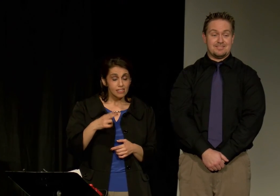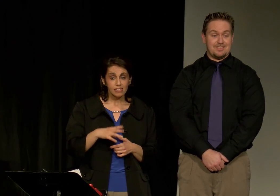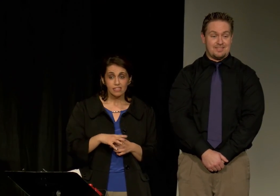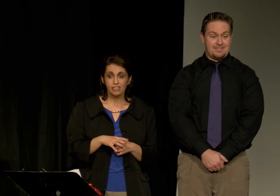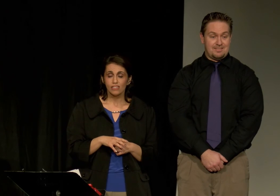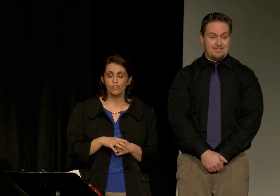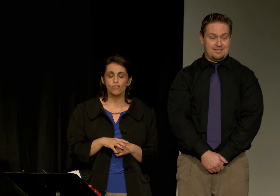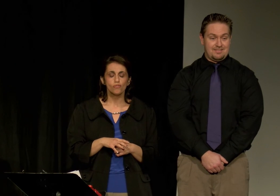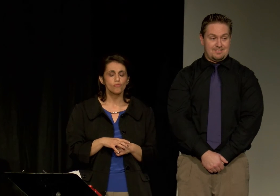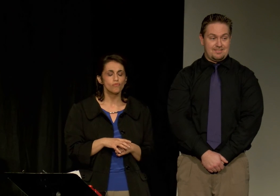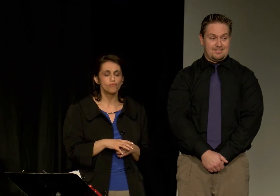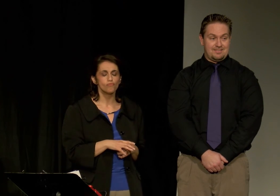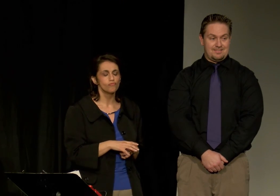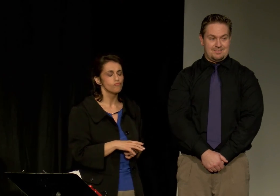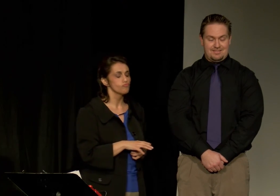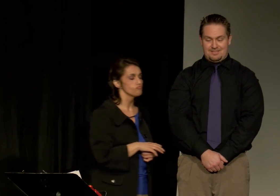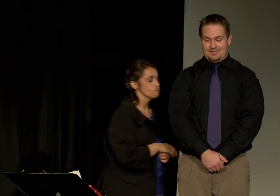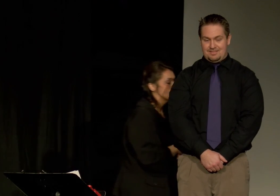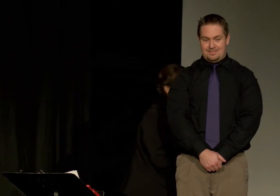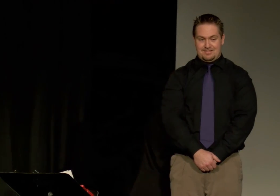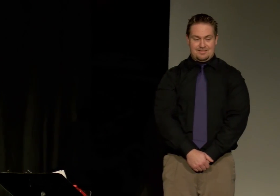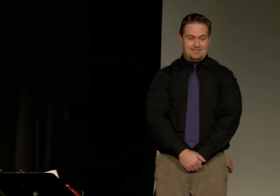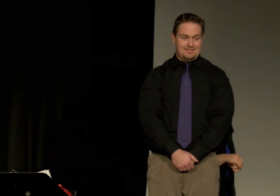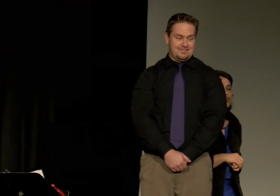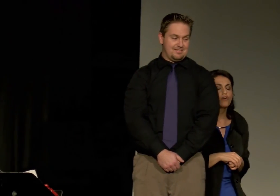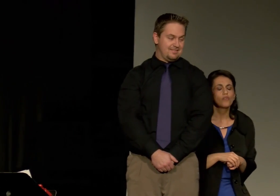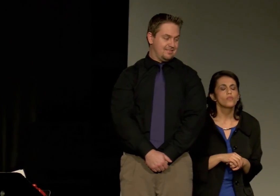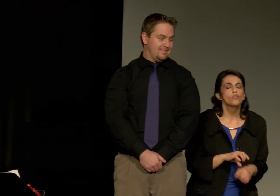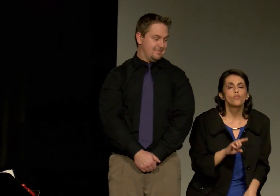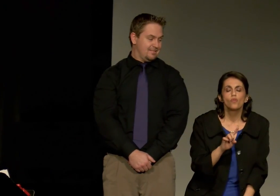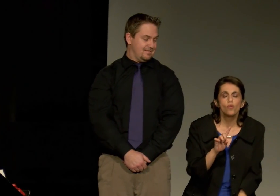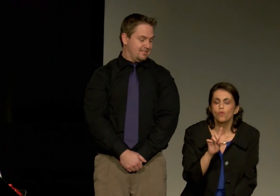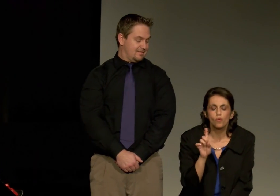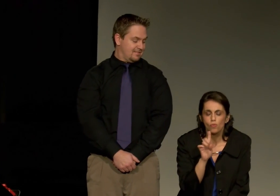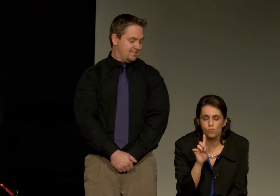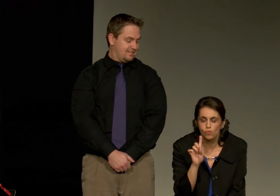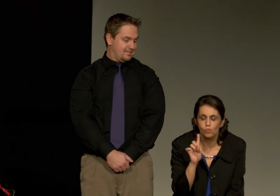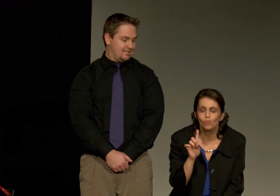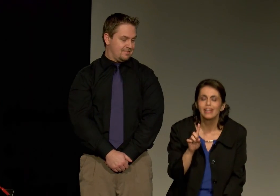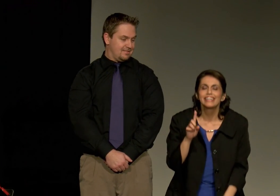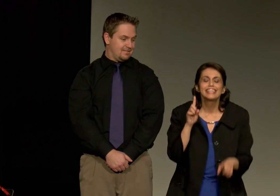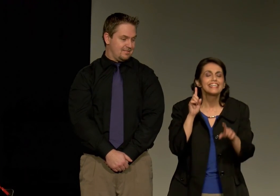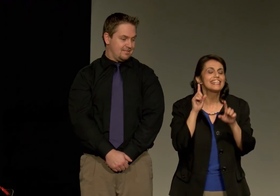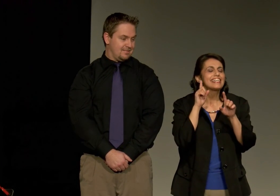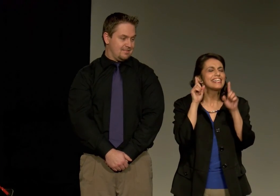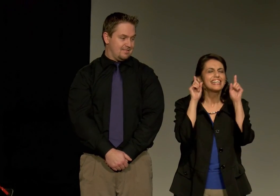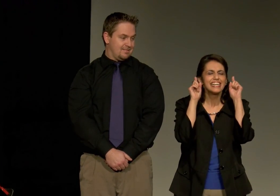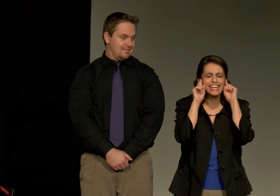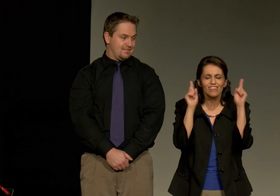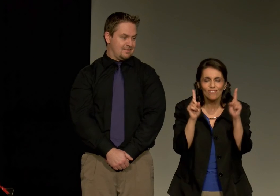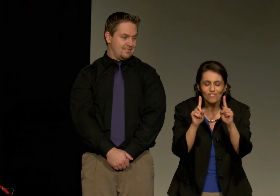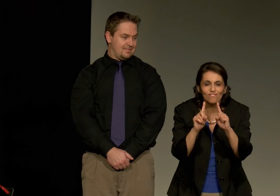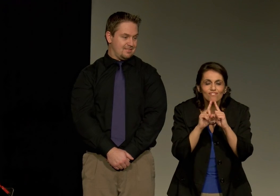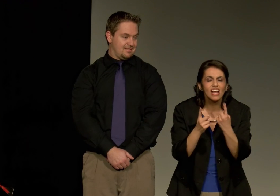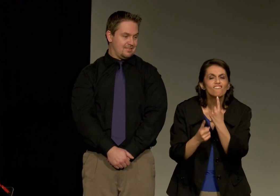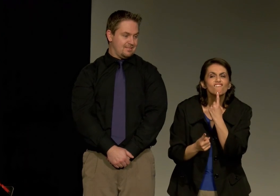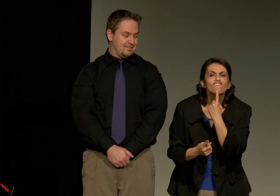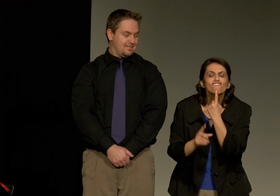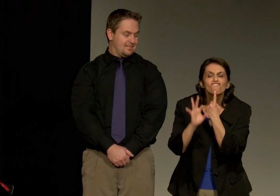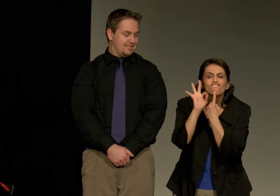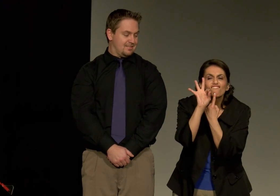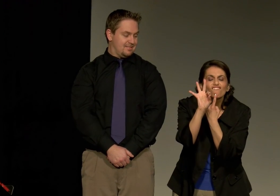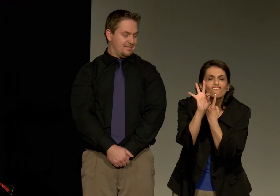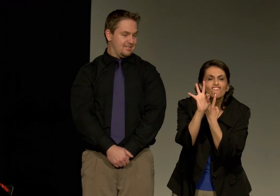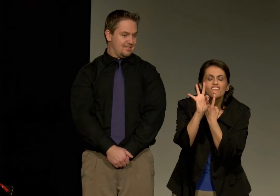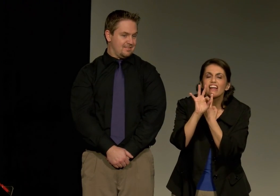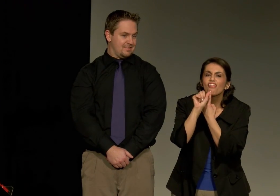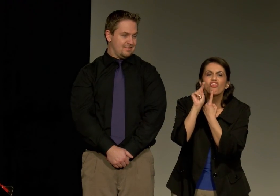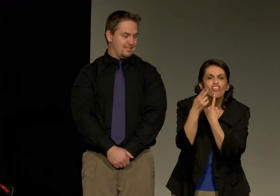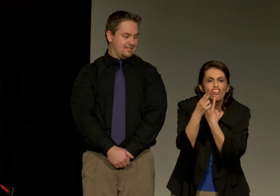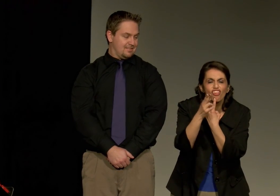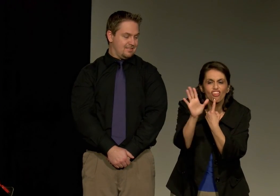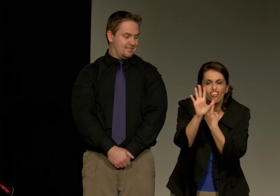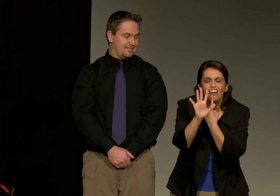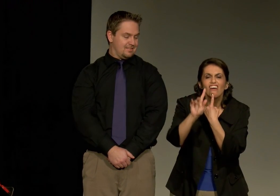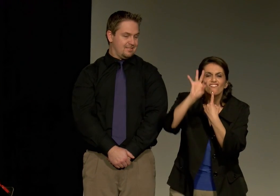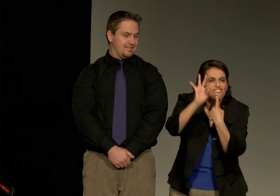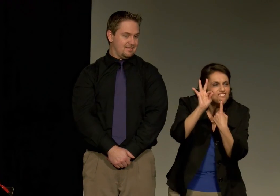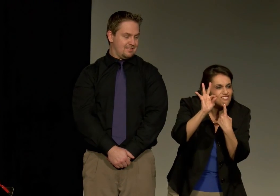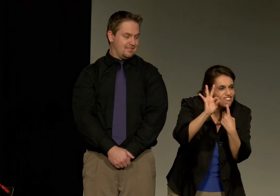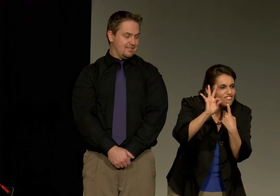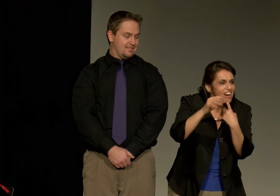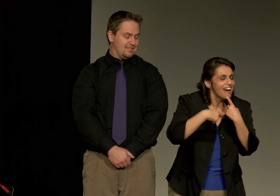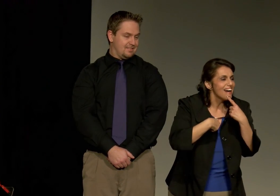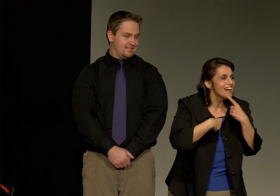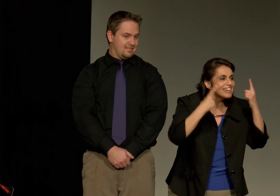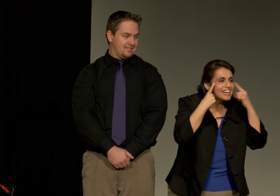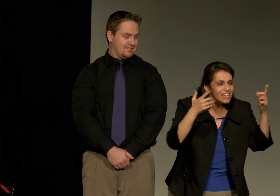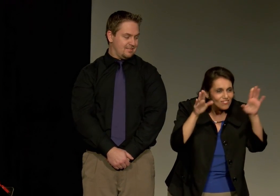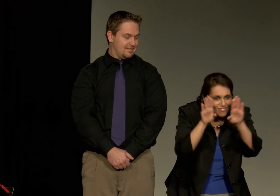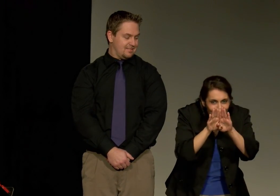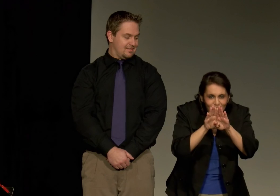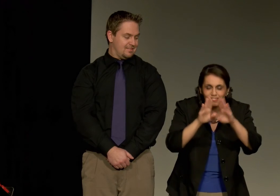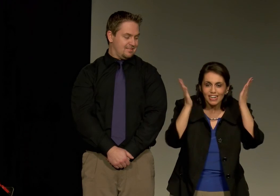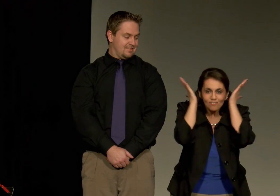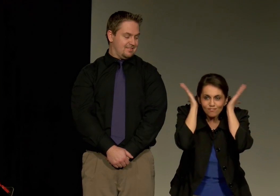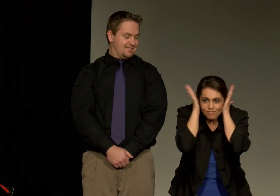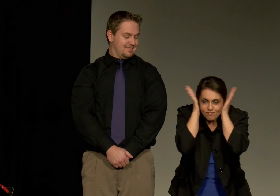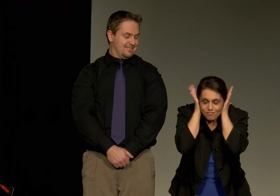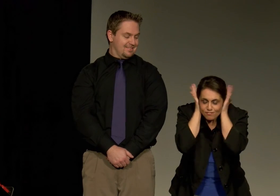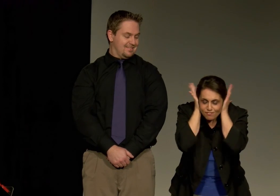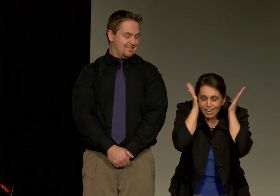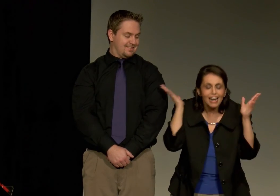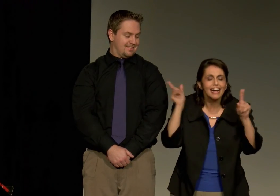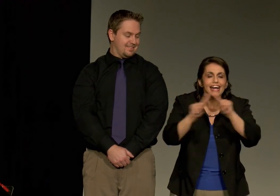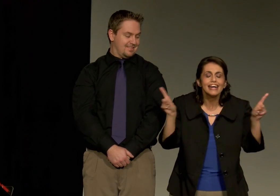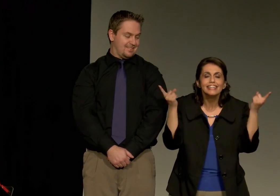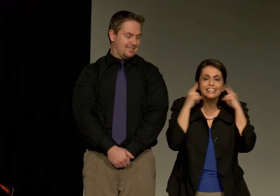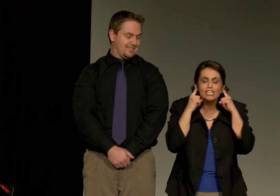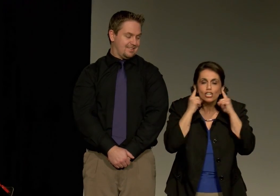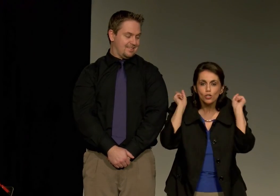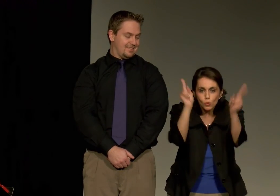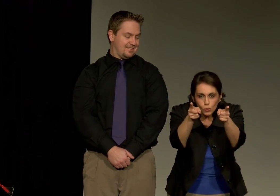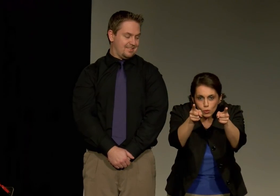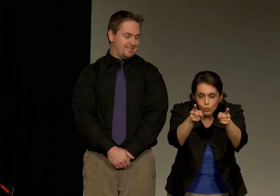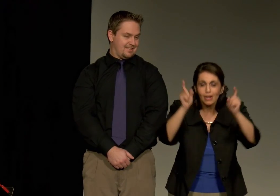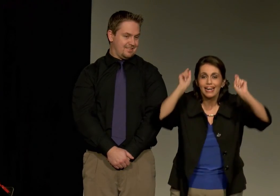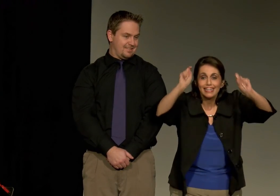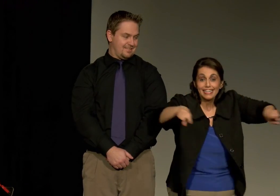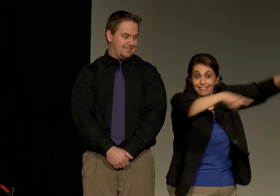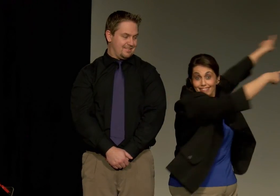No, no, no, no, no, deaf, with an F. Not death with a TH, deaf with an F. I can't hear you,